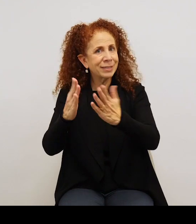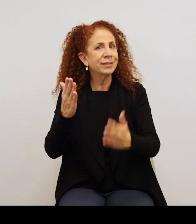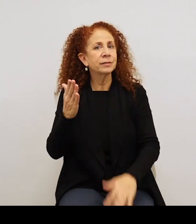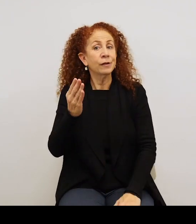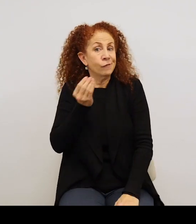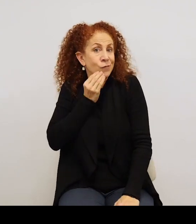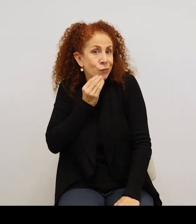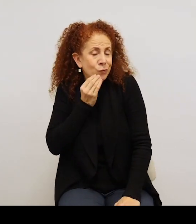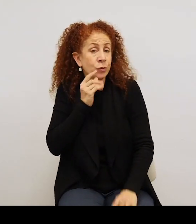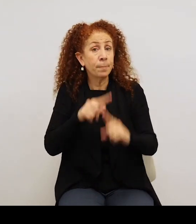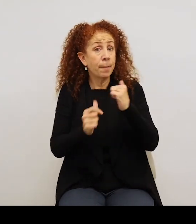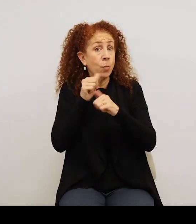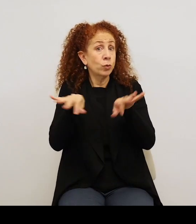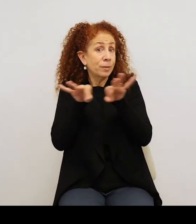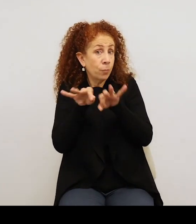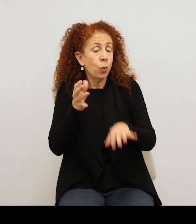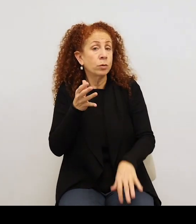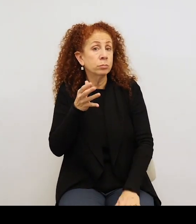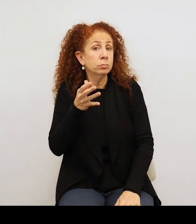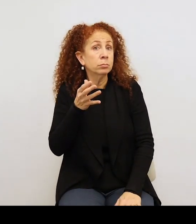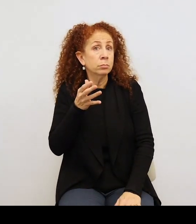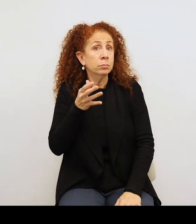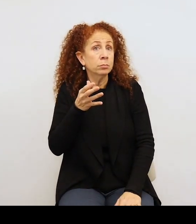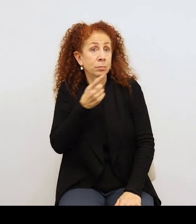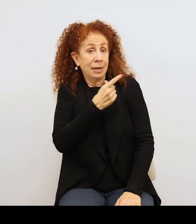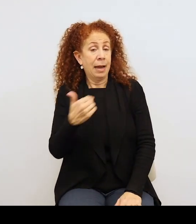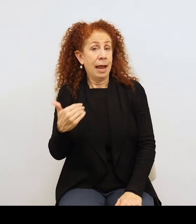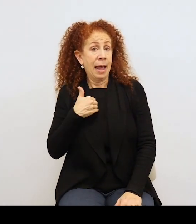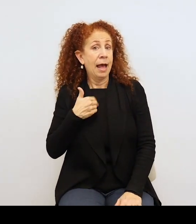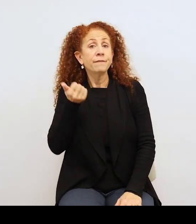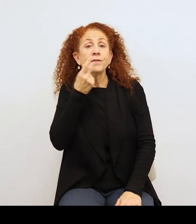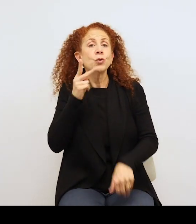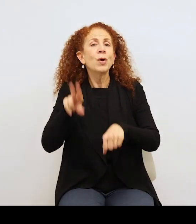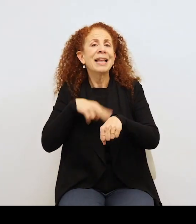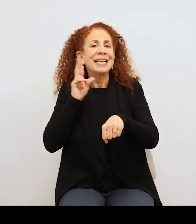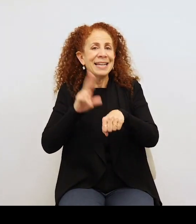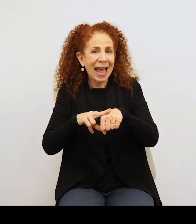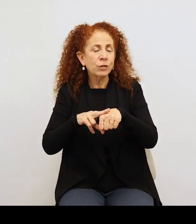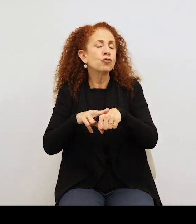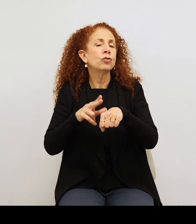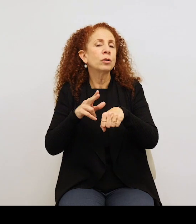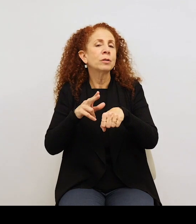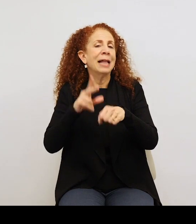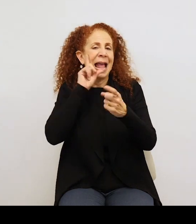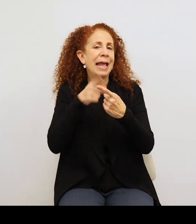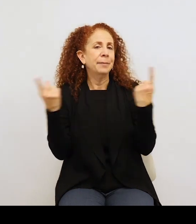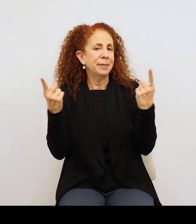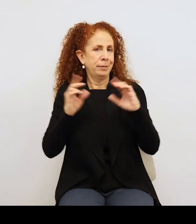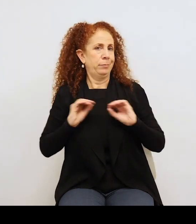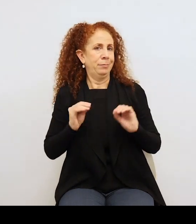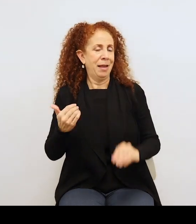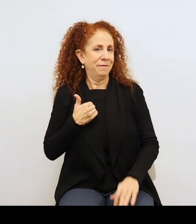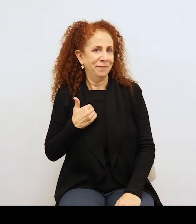but most importantly, they have few natural animals-- enemies.